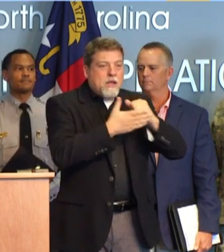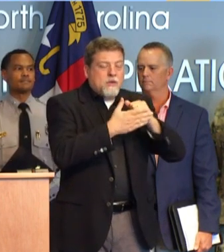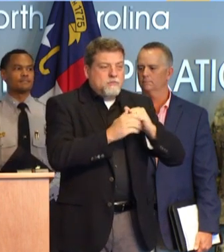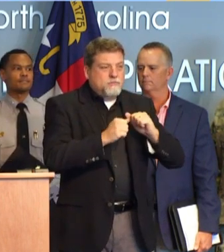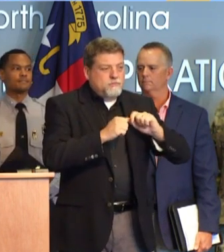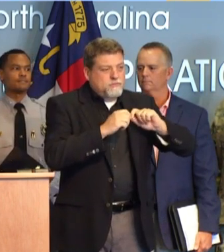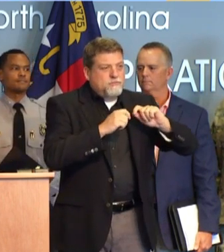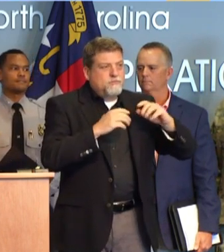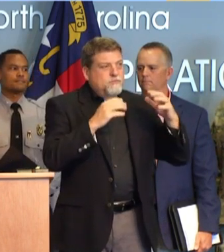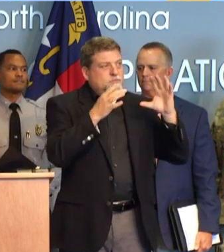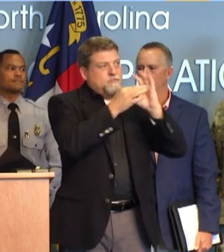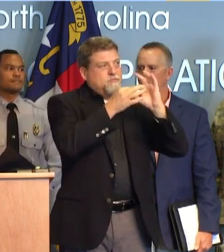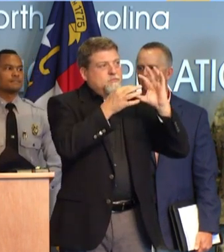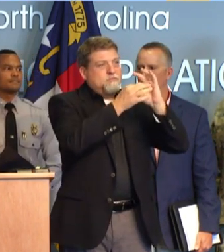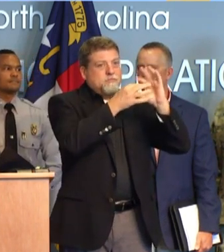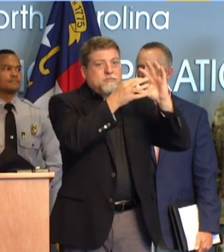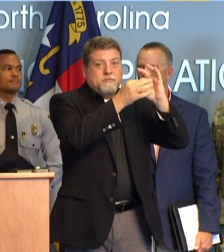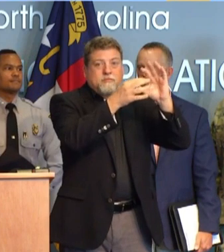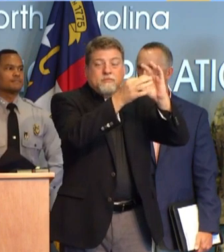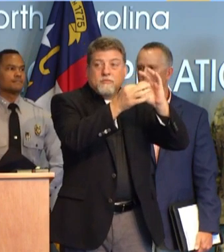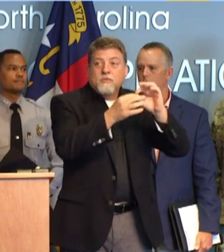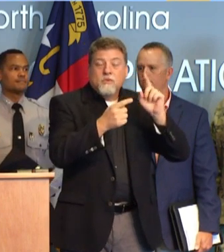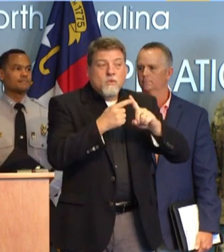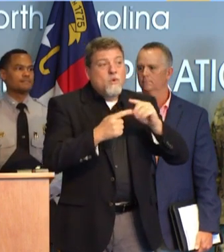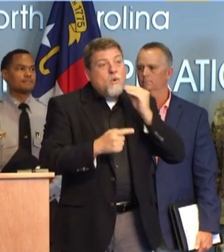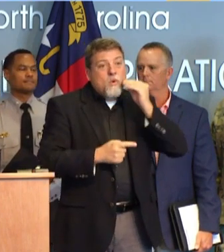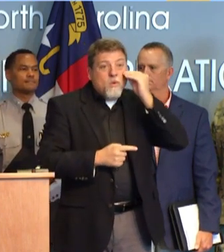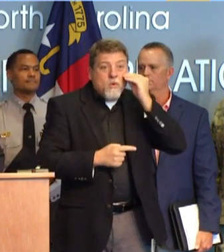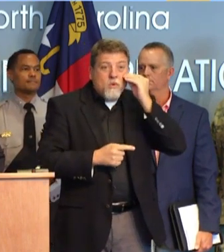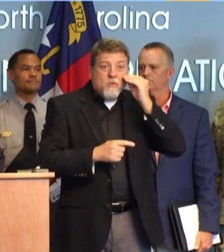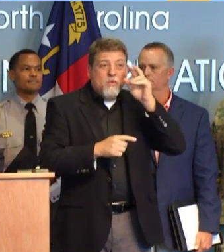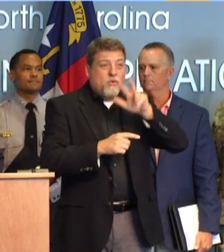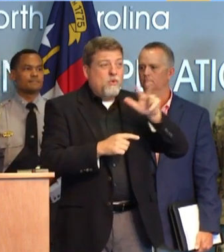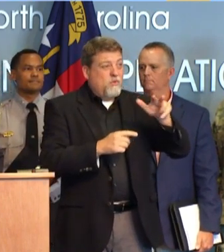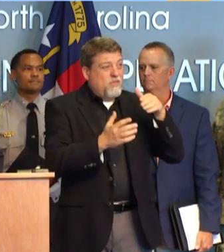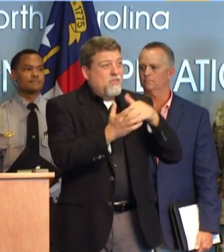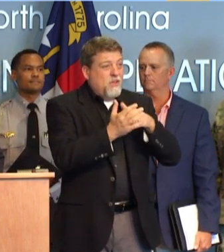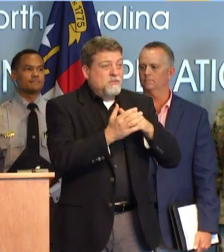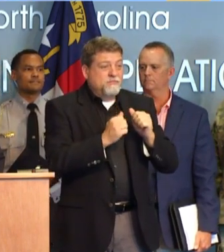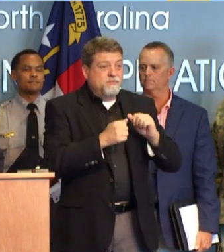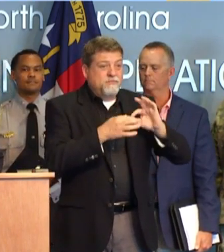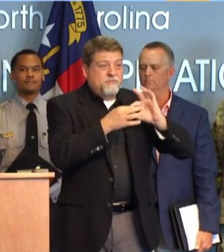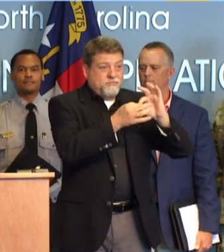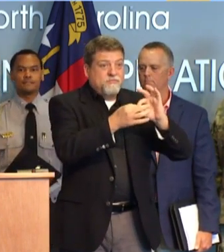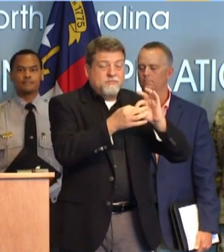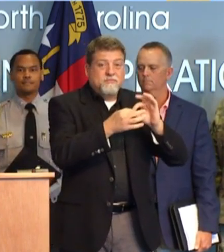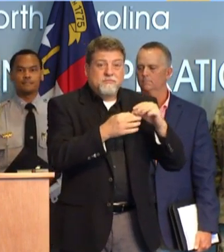OPS ARE WORKING TO RESTORE POWER TO MORE THAN 38,000 NORTH A.M.